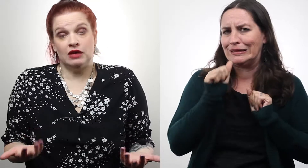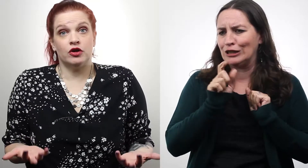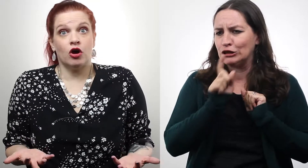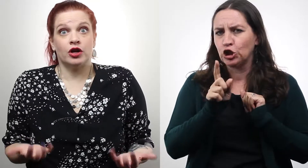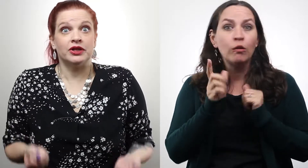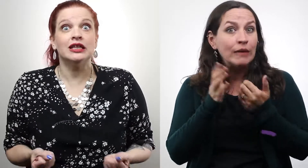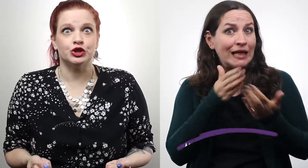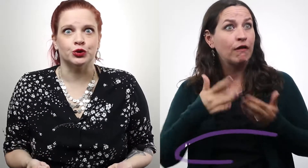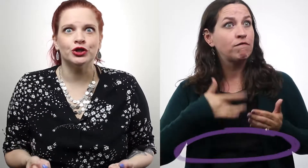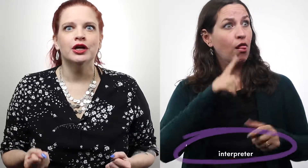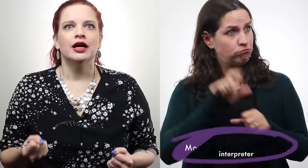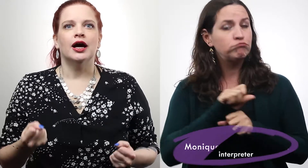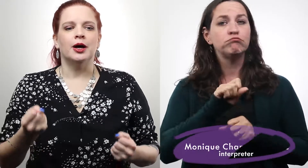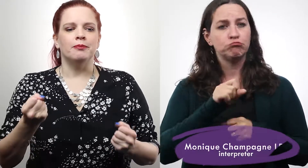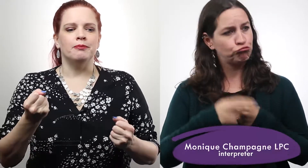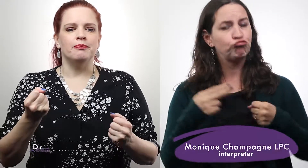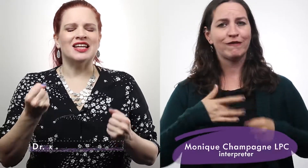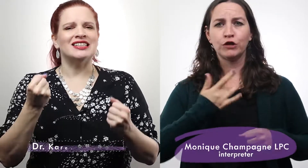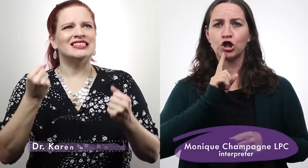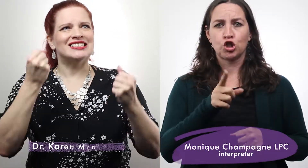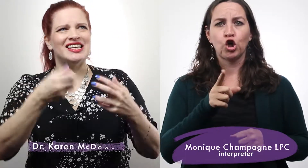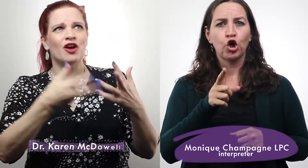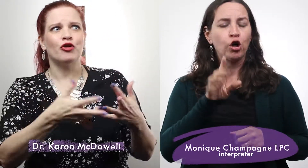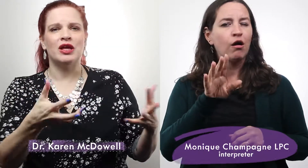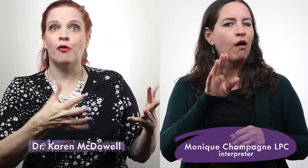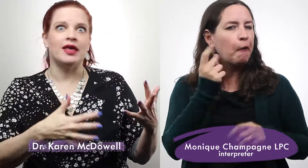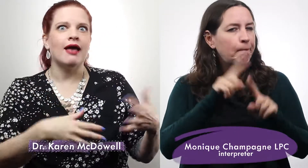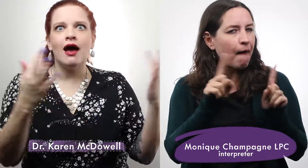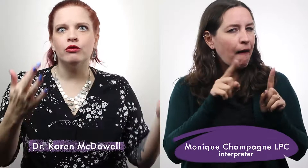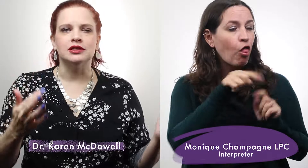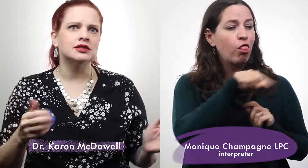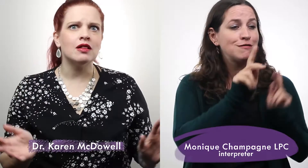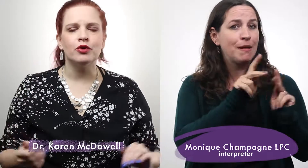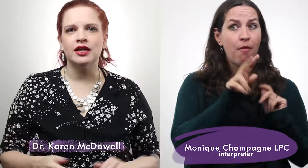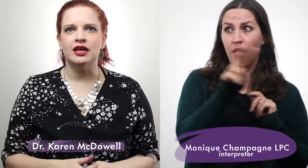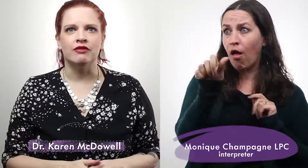even are completely sure that seeing other people being out and celebrating and